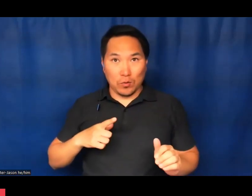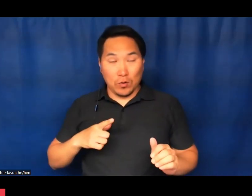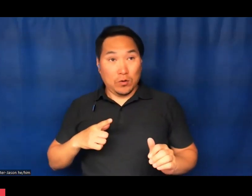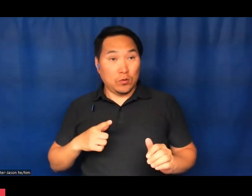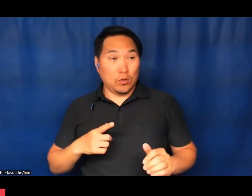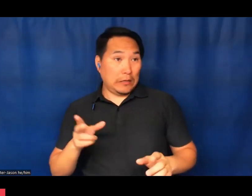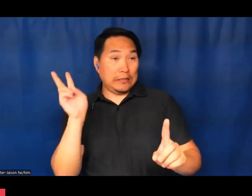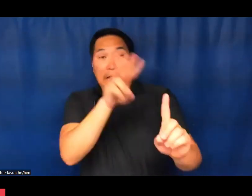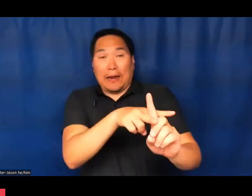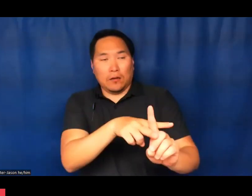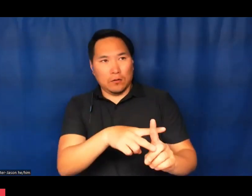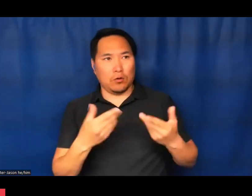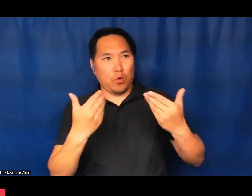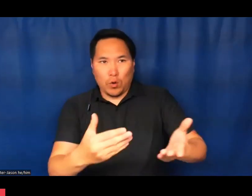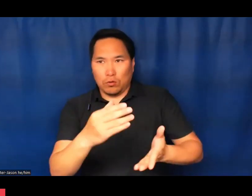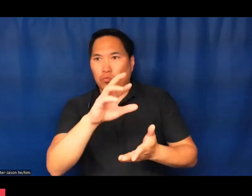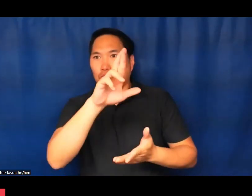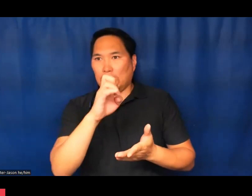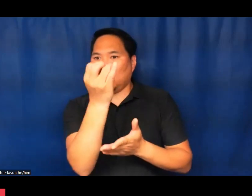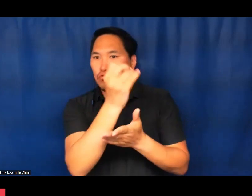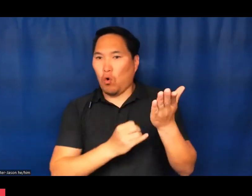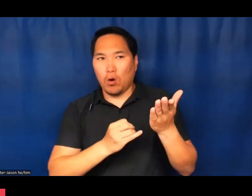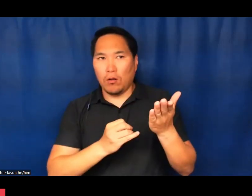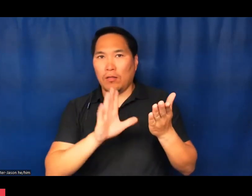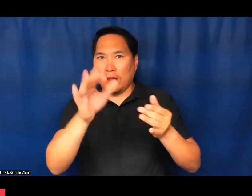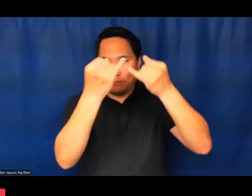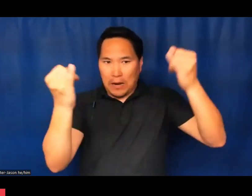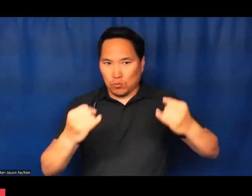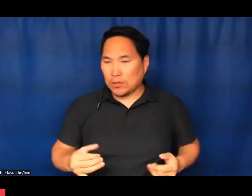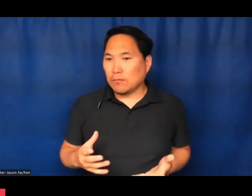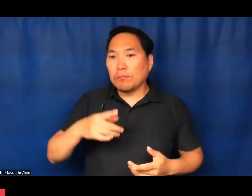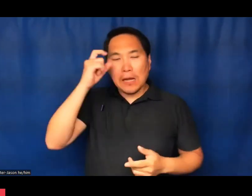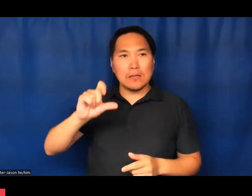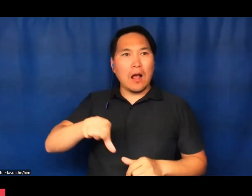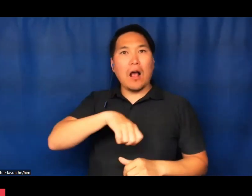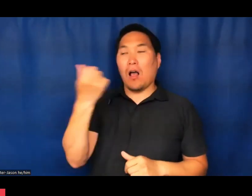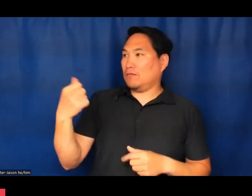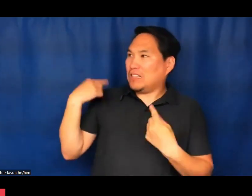to redraw Congressional districts since other parts of the Voting Rights Act were gutted